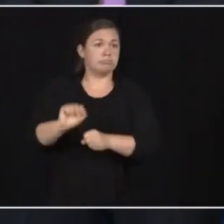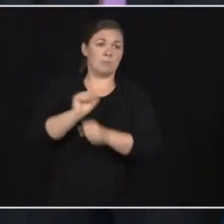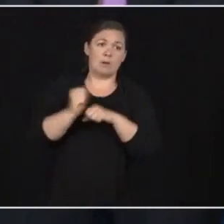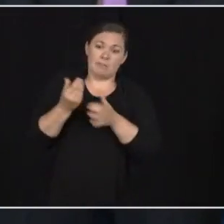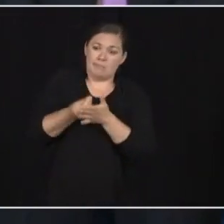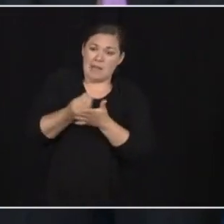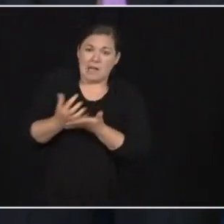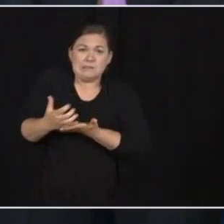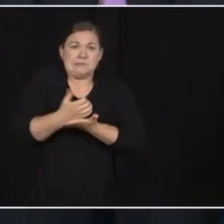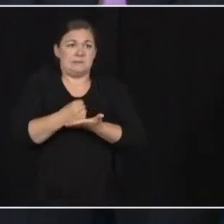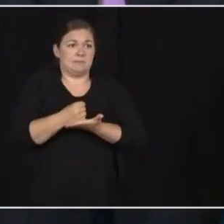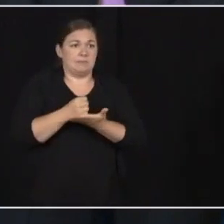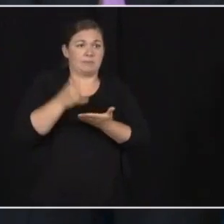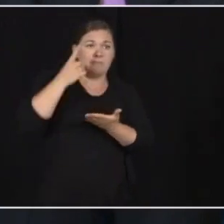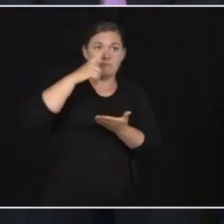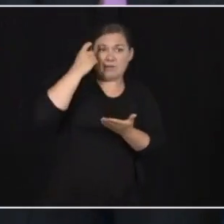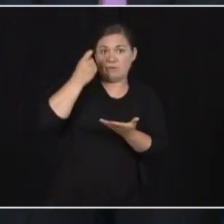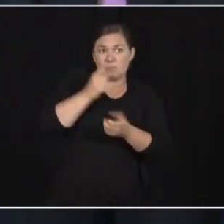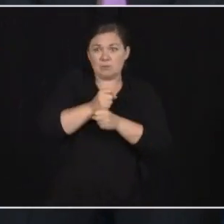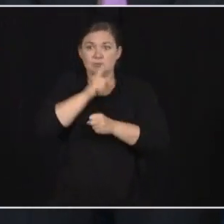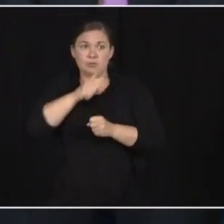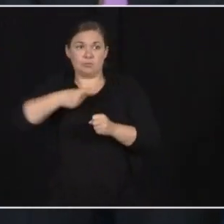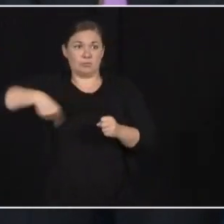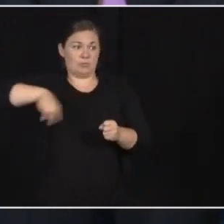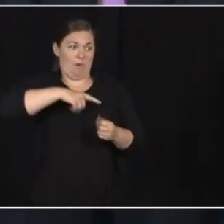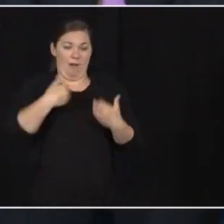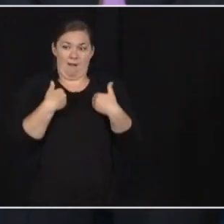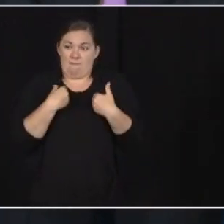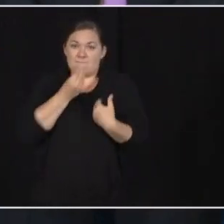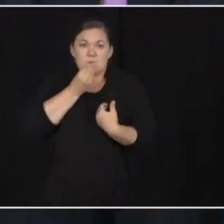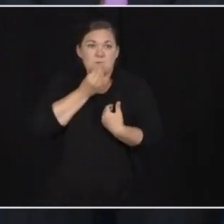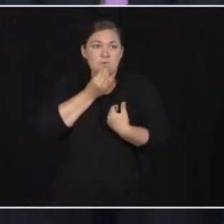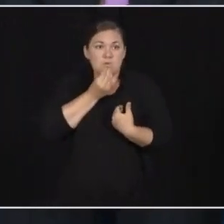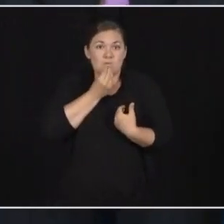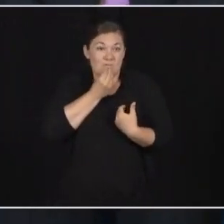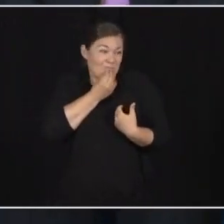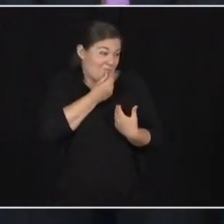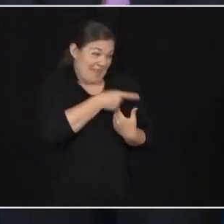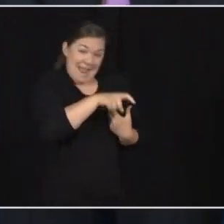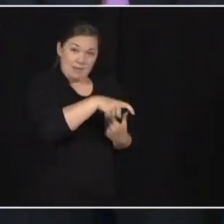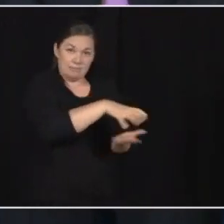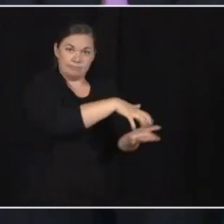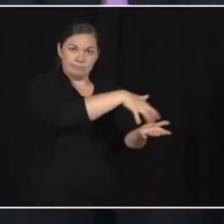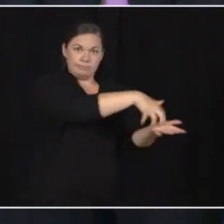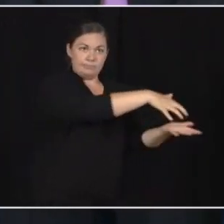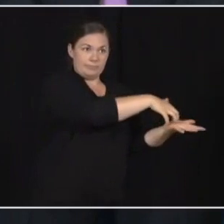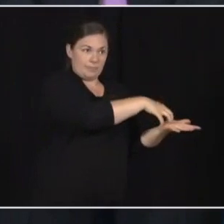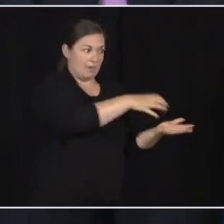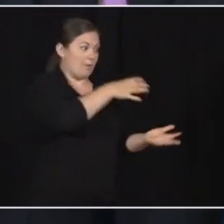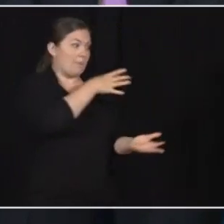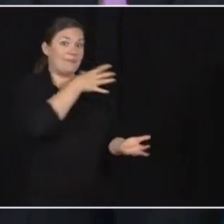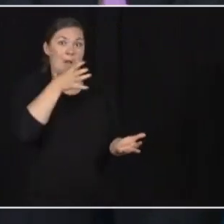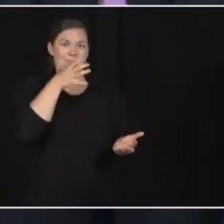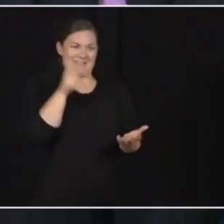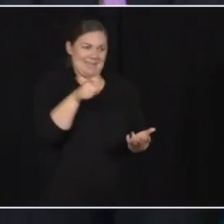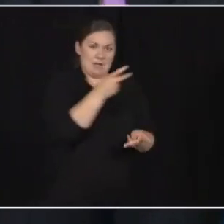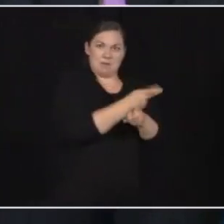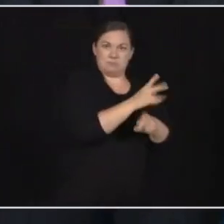a living and put food on their tables. The farmers are trying to keep afloat and